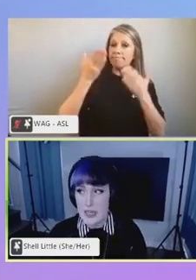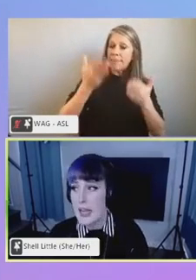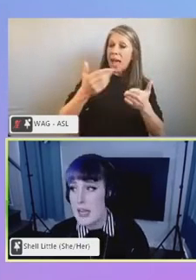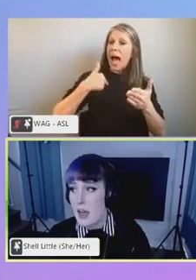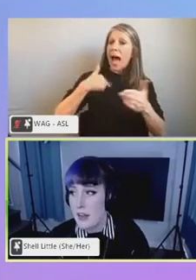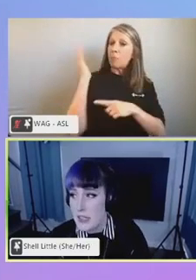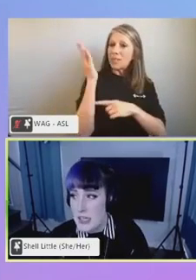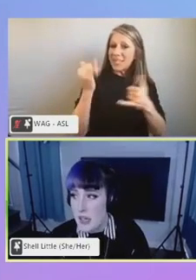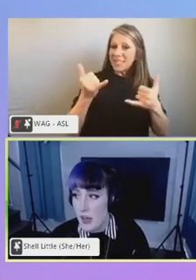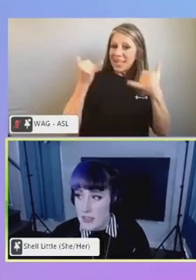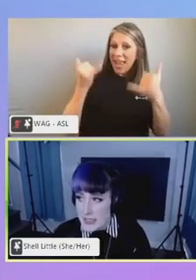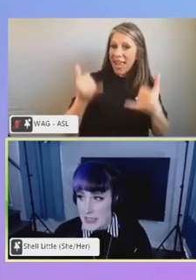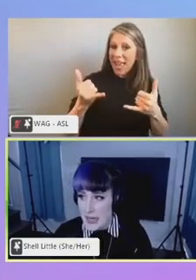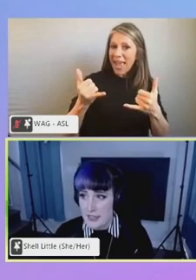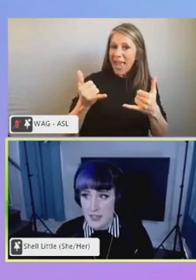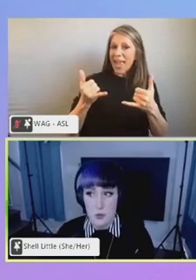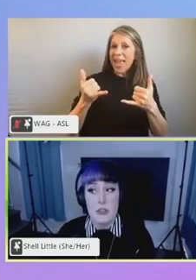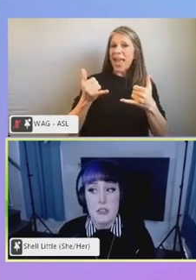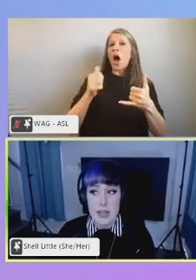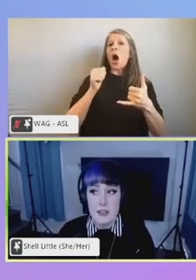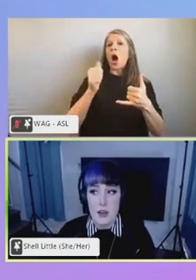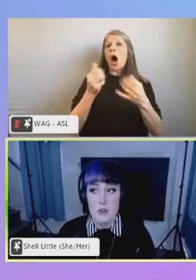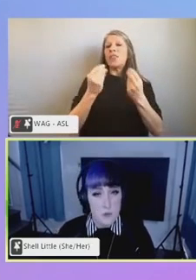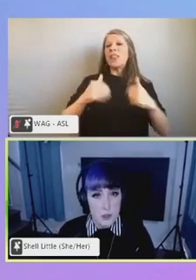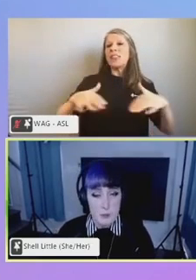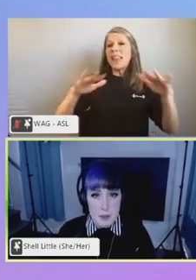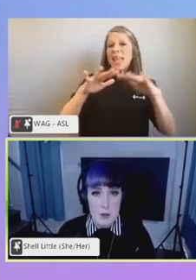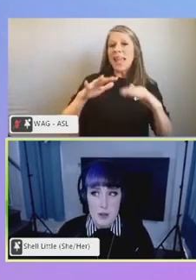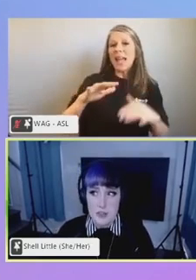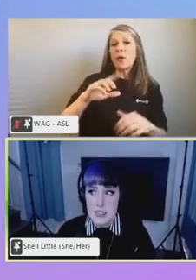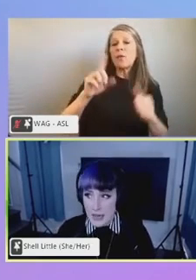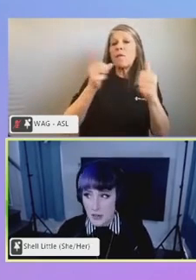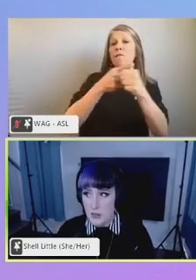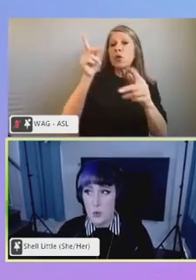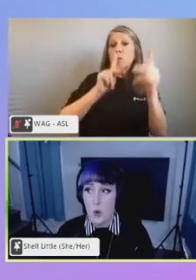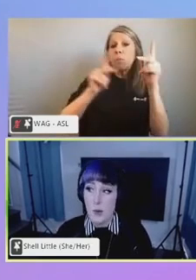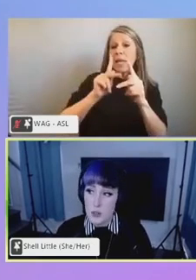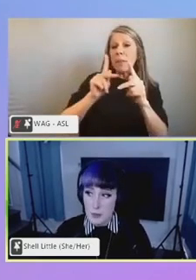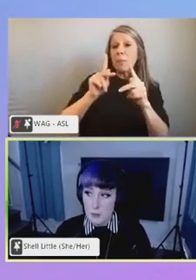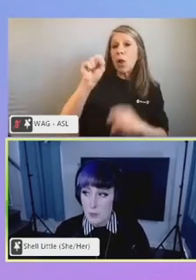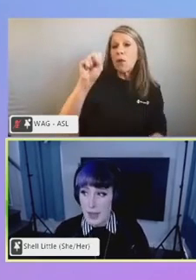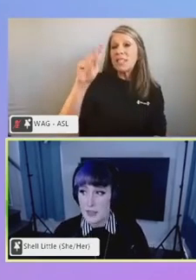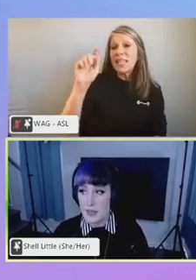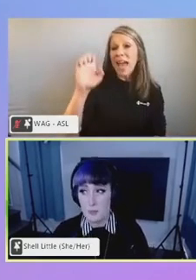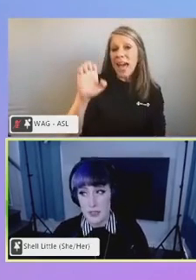good? Awesome. Great. So before I started today, I would like to take a moment to acknowledge